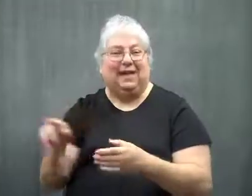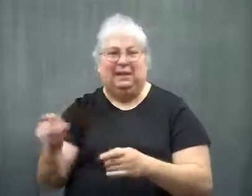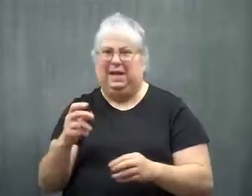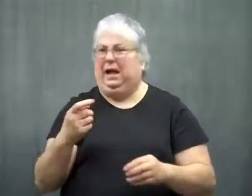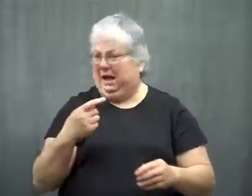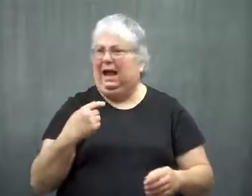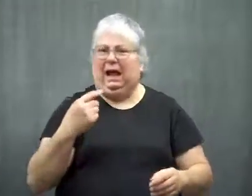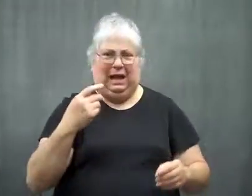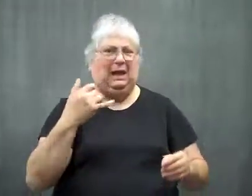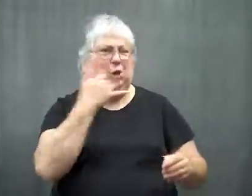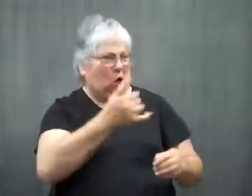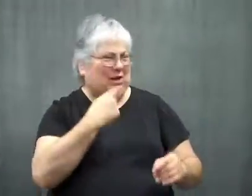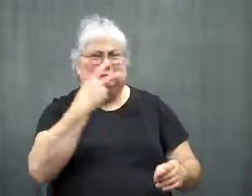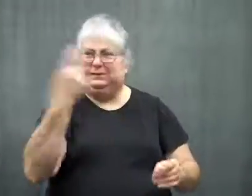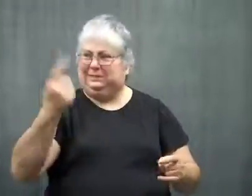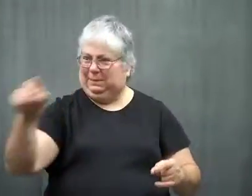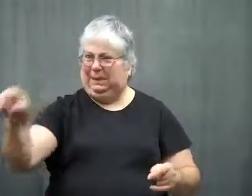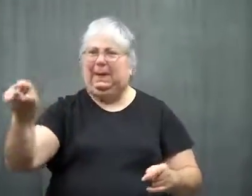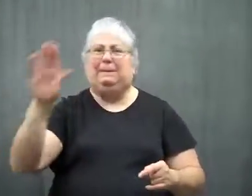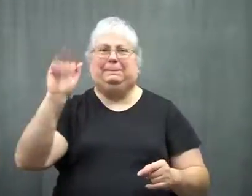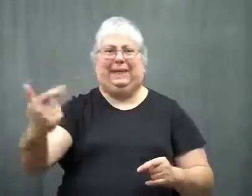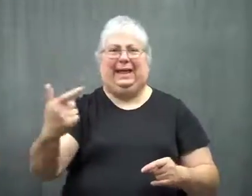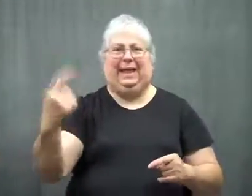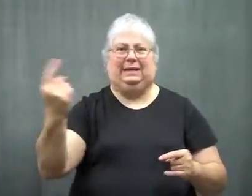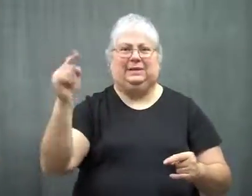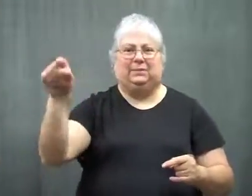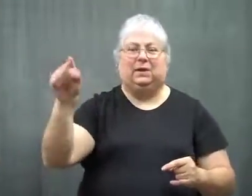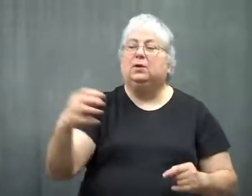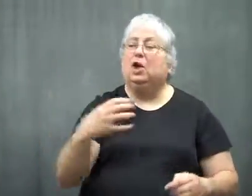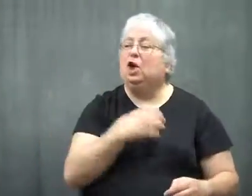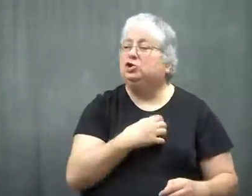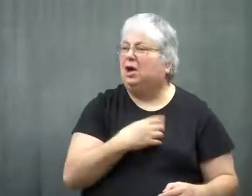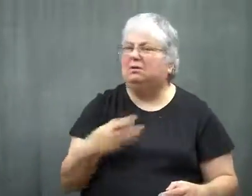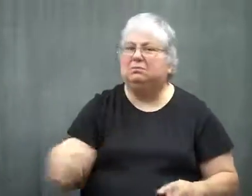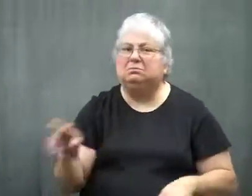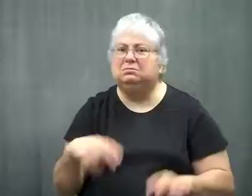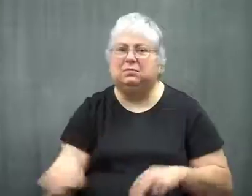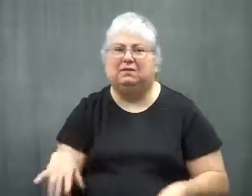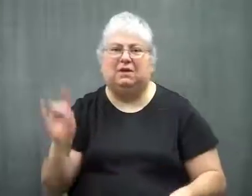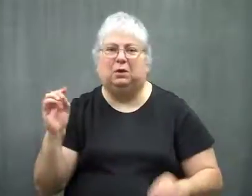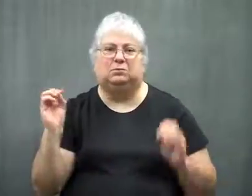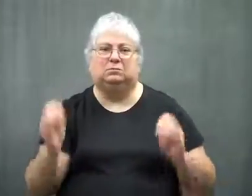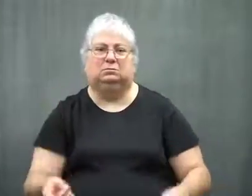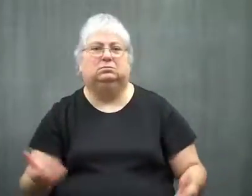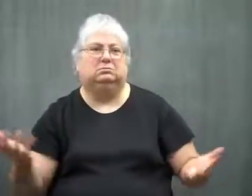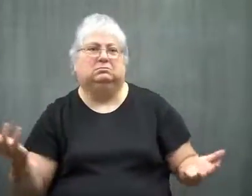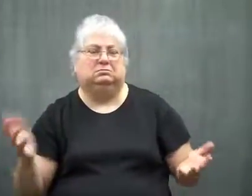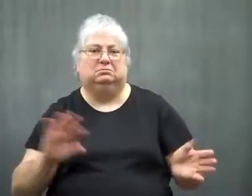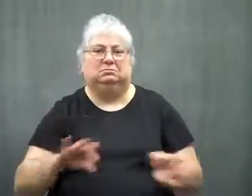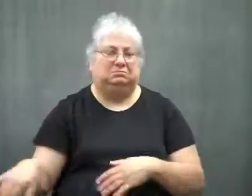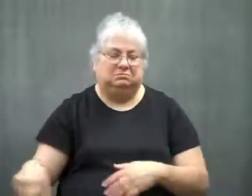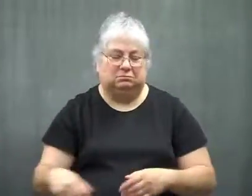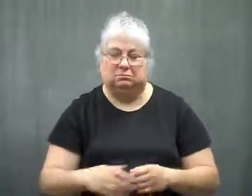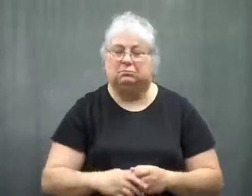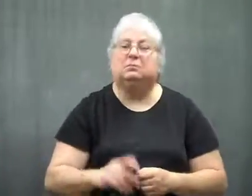called and said he saw a bag. Responding officers found nothing.